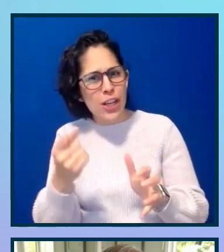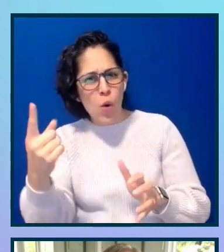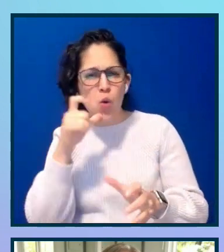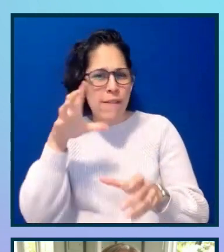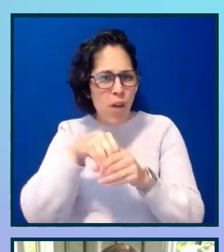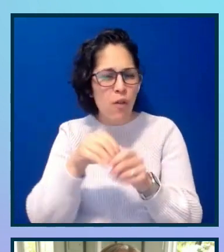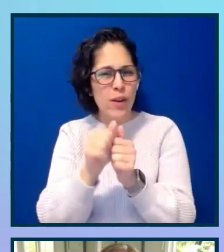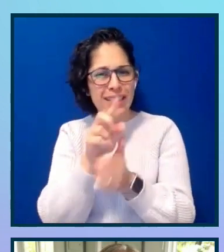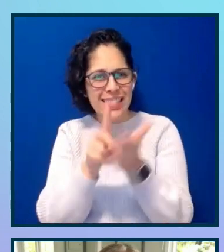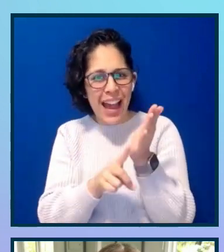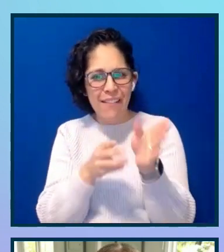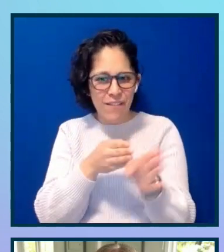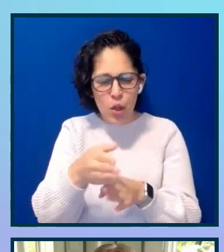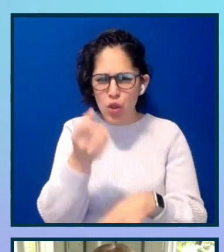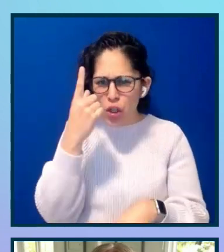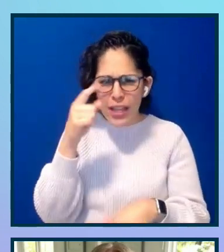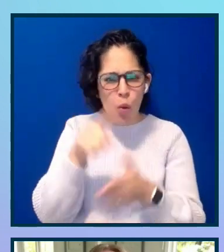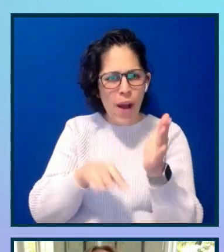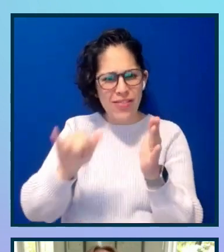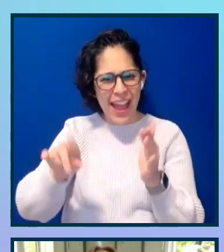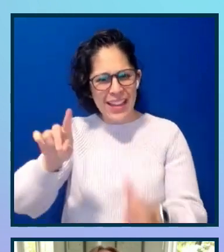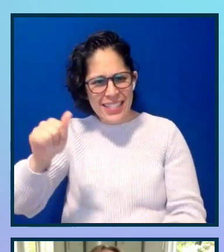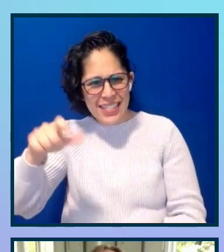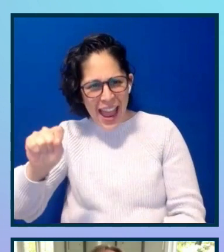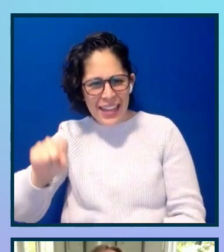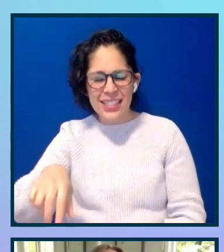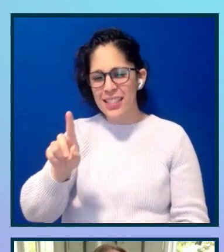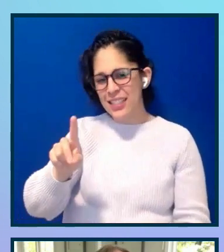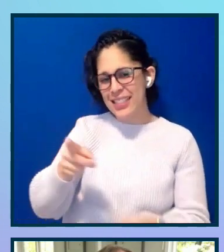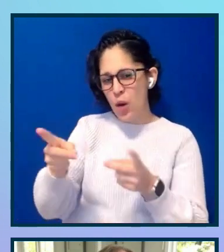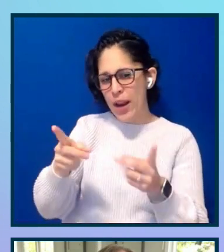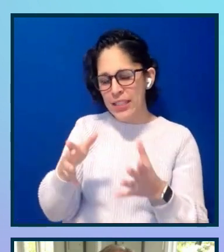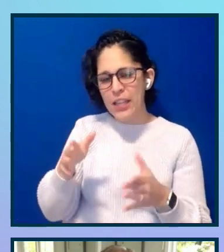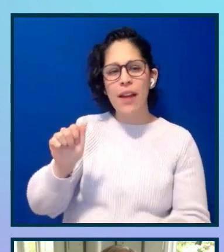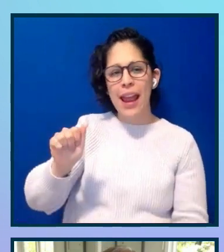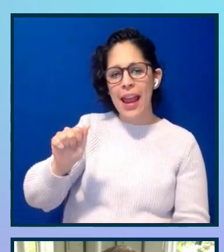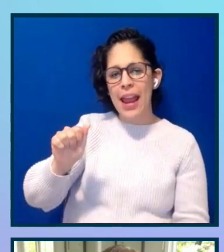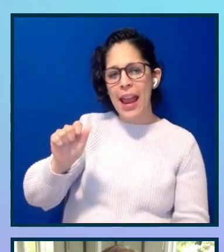to understand what directed acyclic graphs are. It's really gonna change the way you look at how you produce content